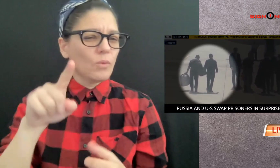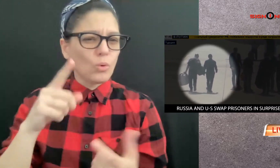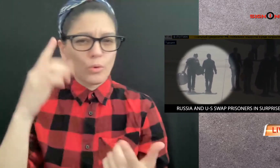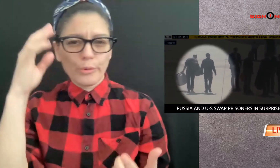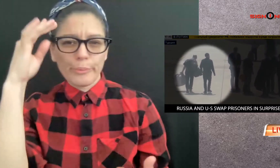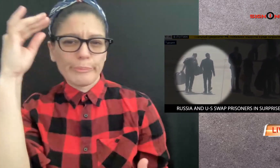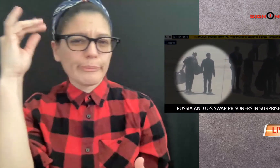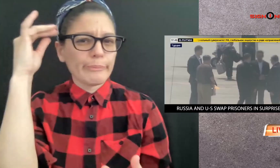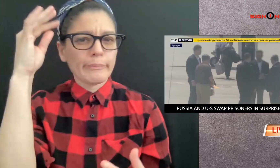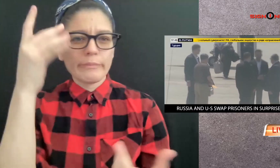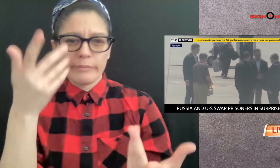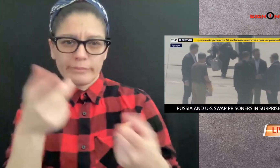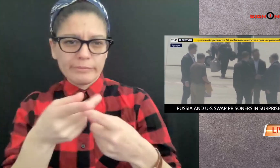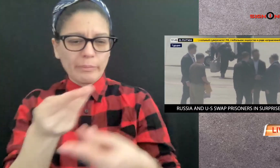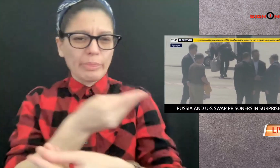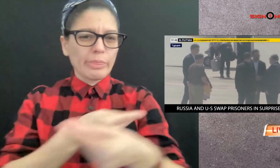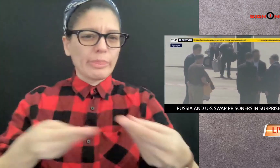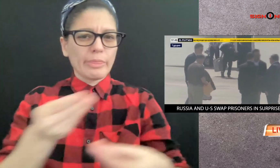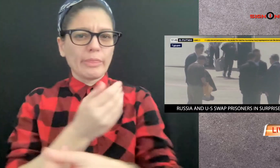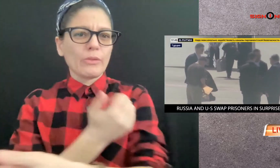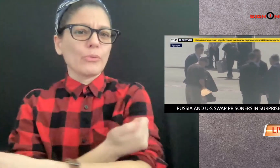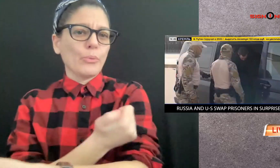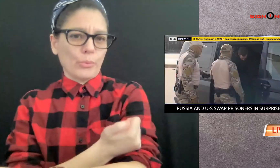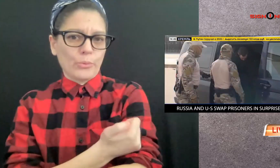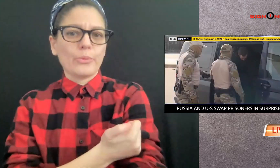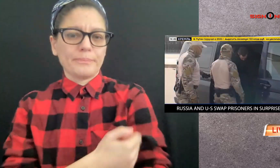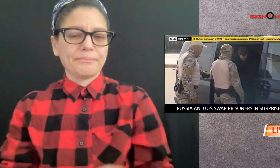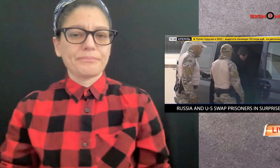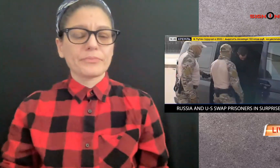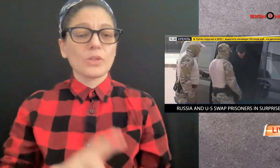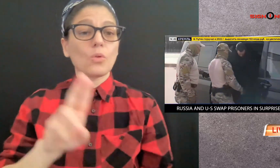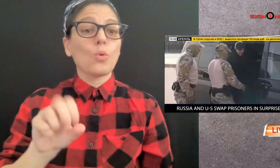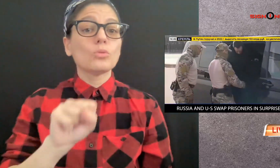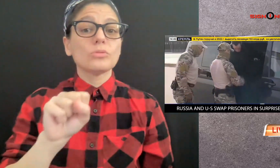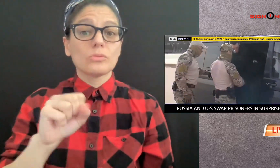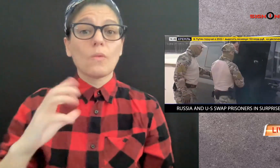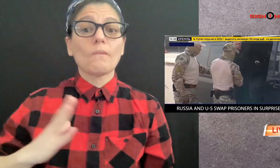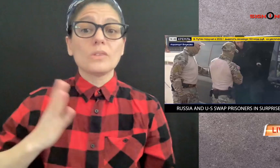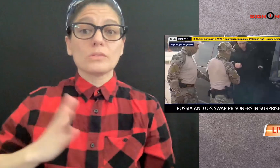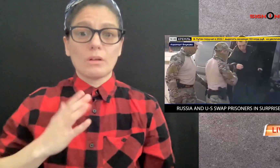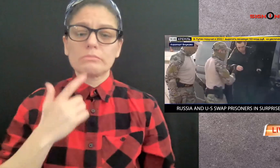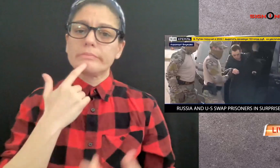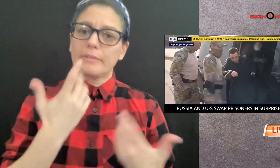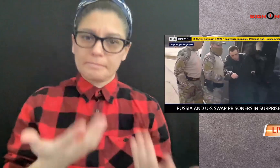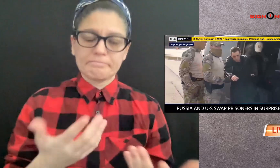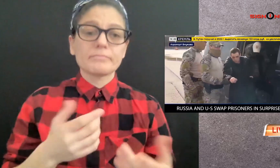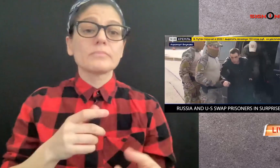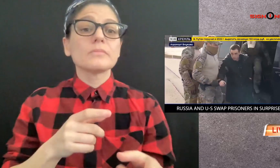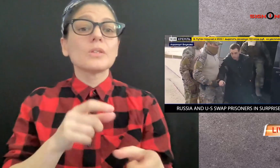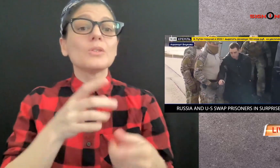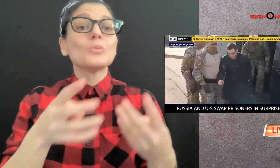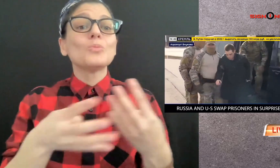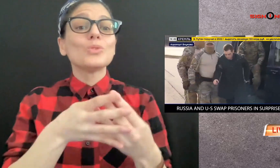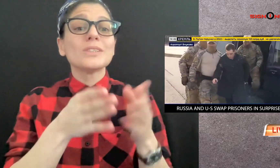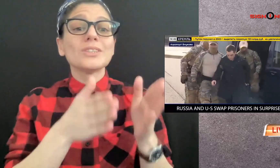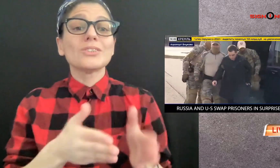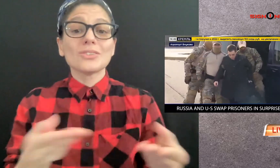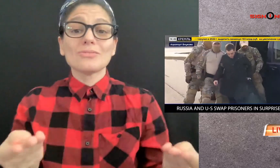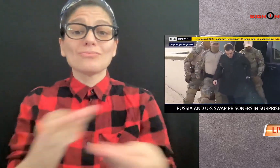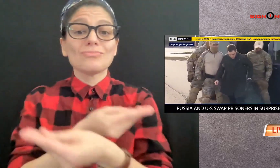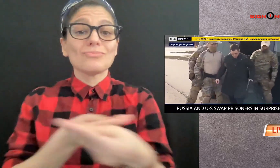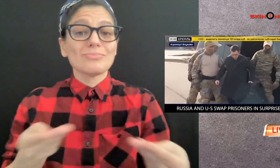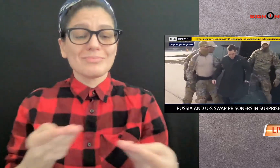Yaroshenko was sentenced to 20 years in the US for conspiracy to smuggle drugs